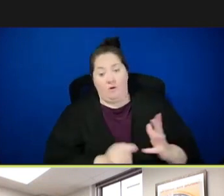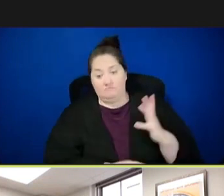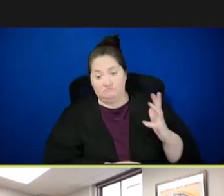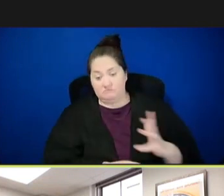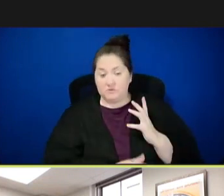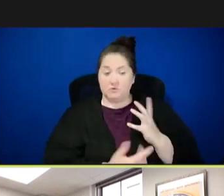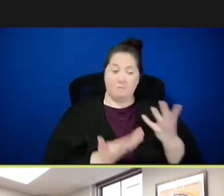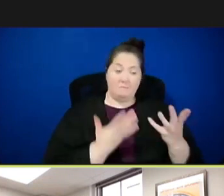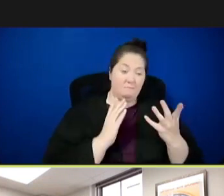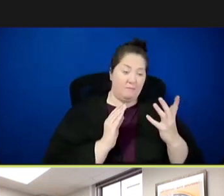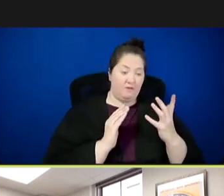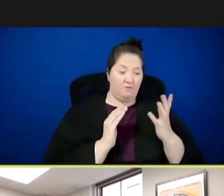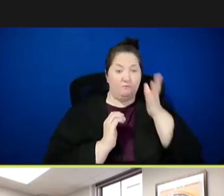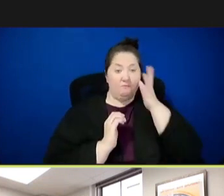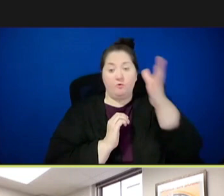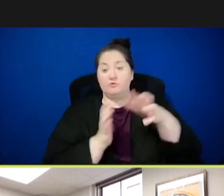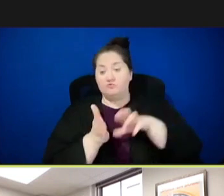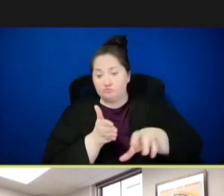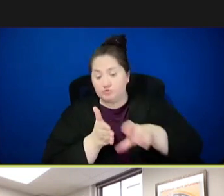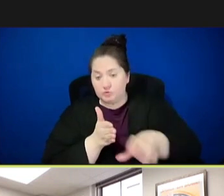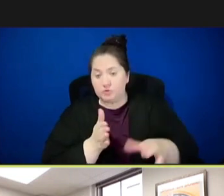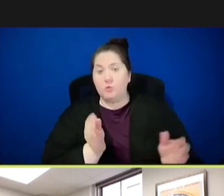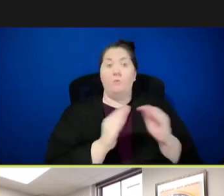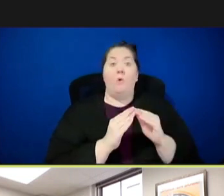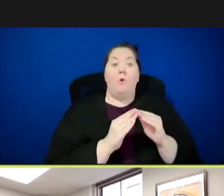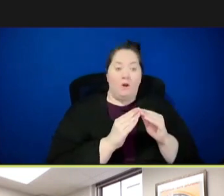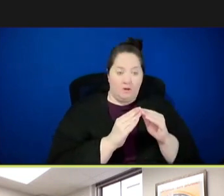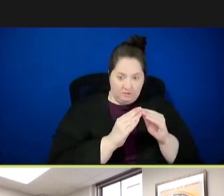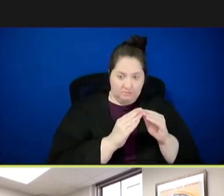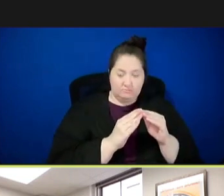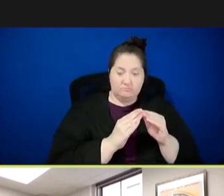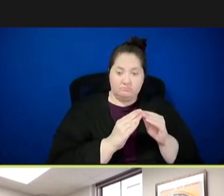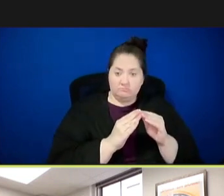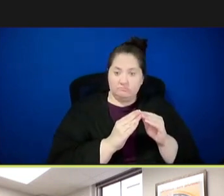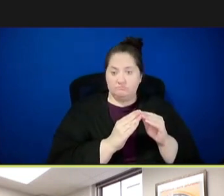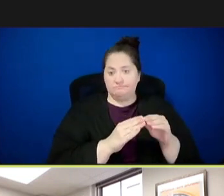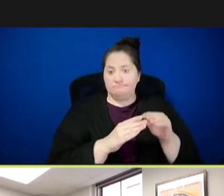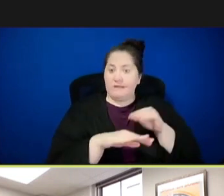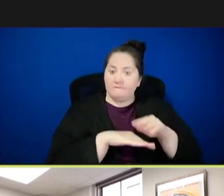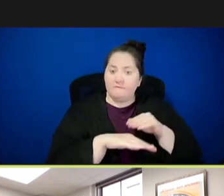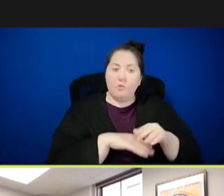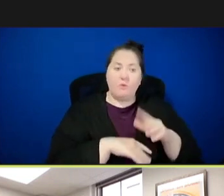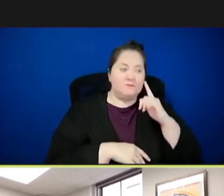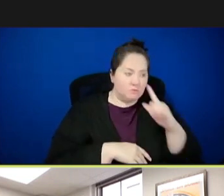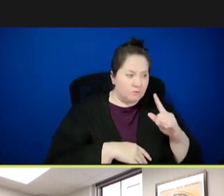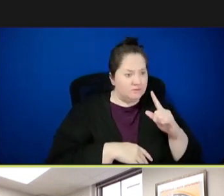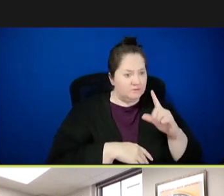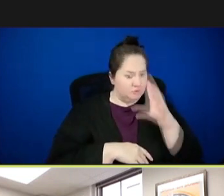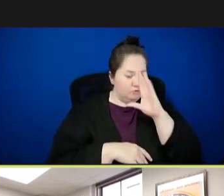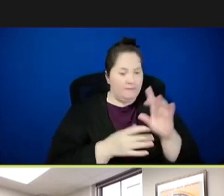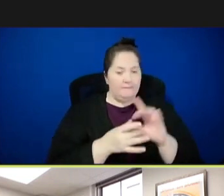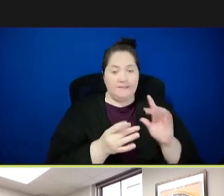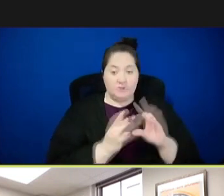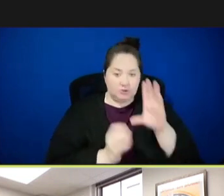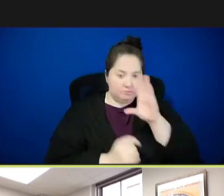probably show more influence of direct messages to patients. In my medical records system,